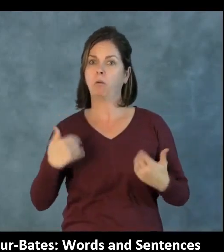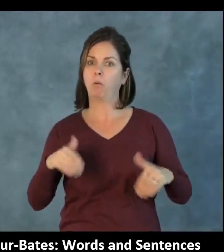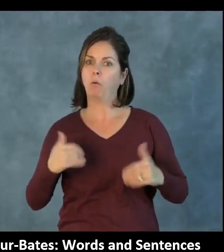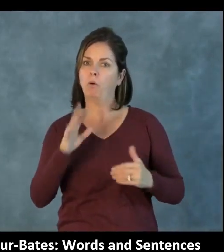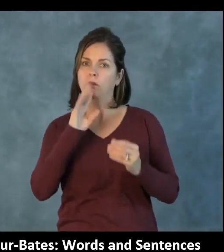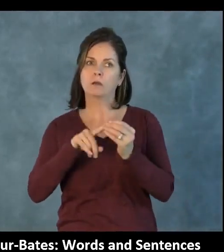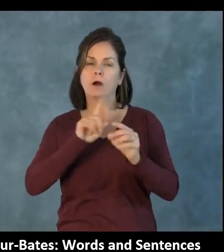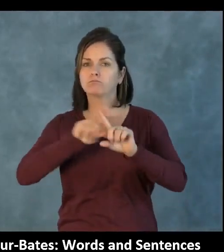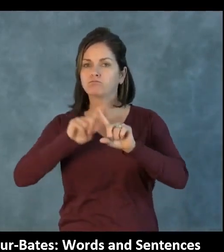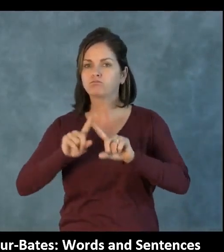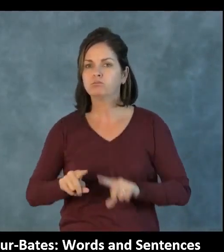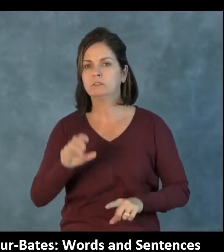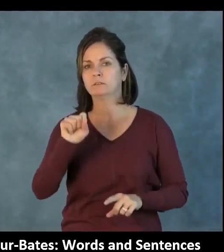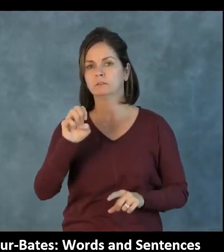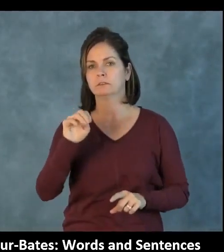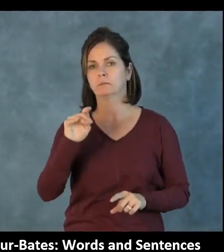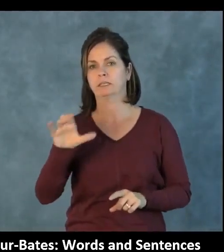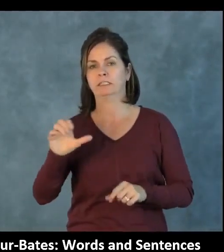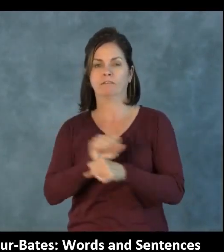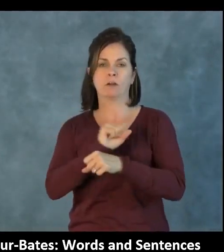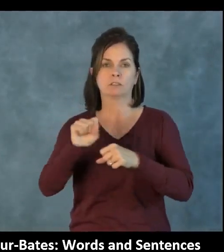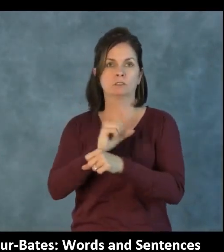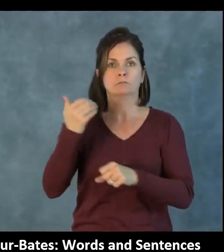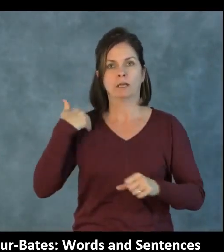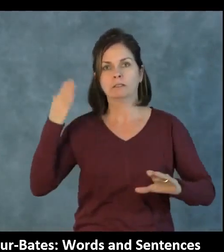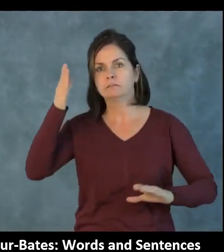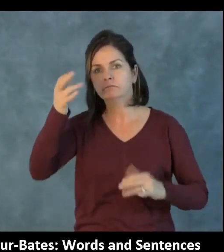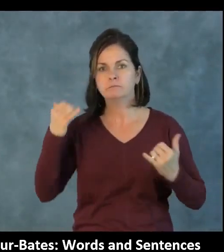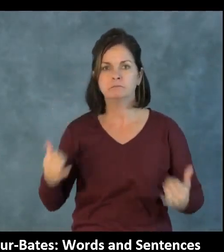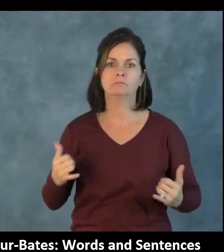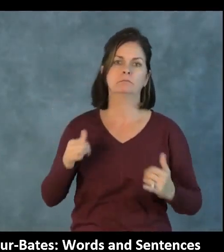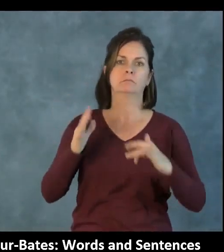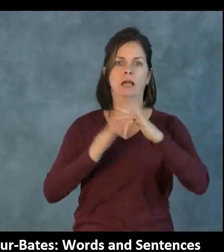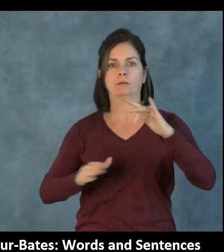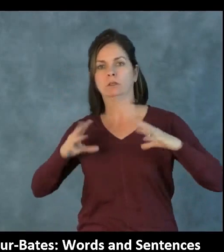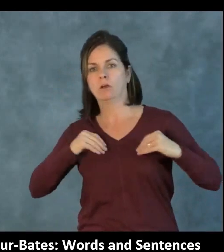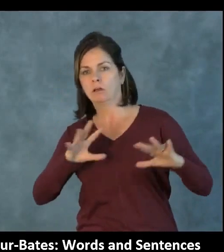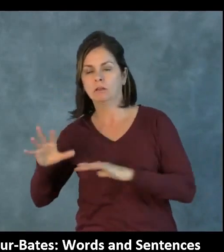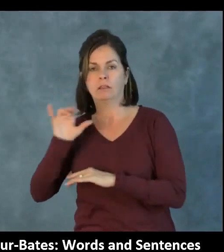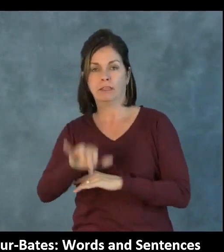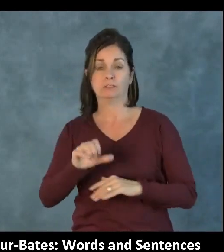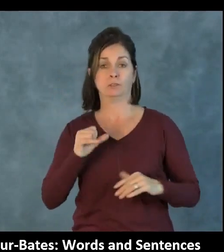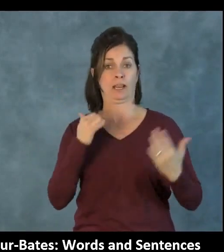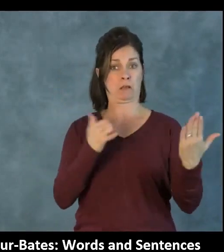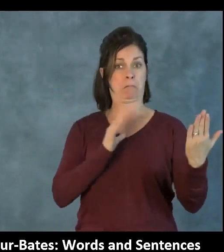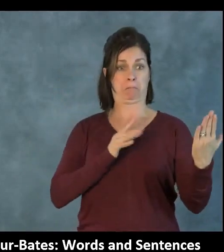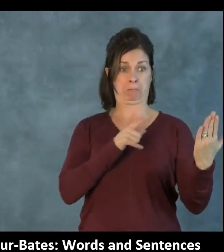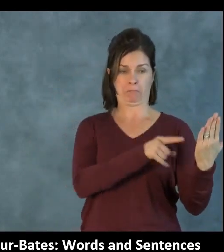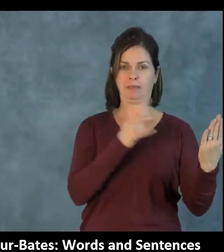about different semantic functions. Let's take a look to see, is he really advanced for his age